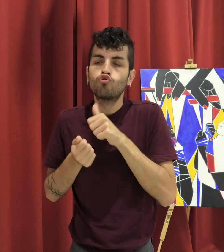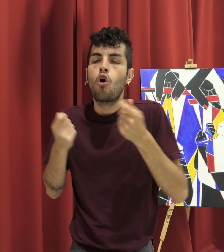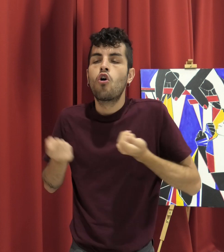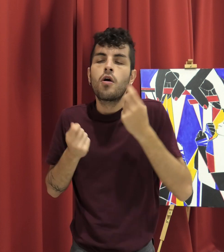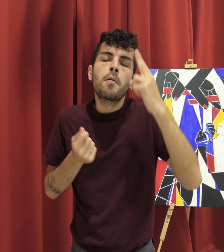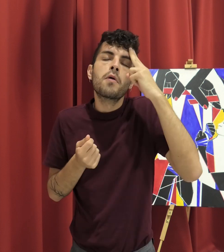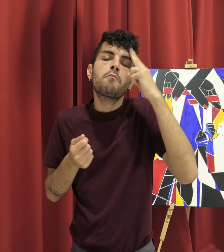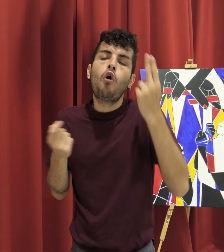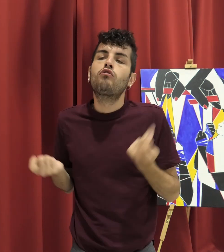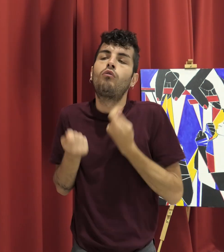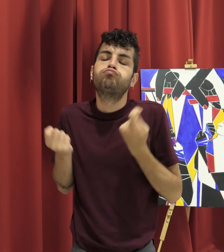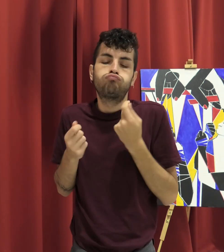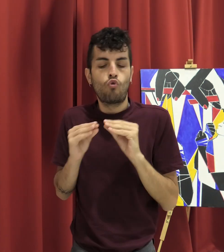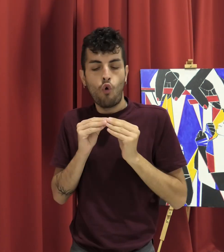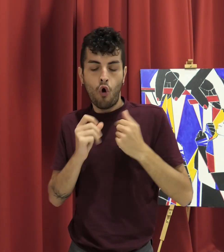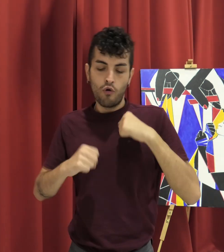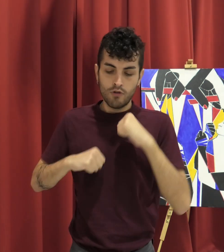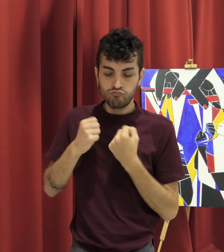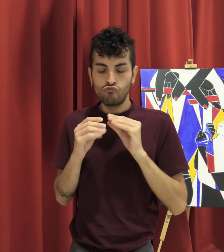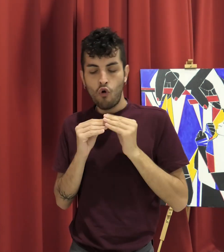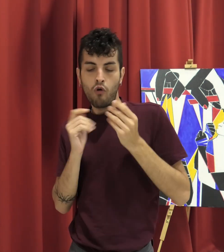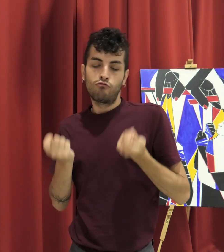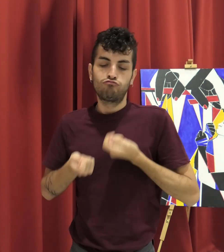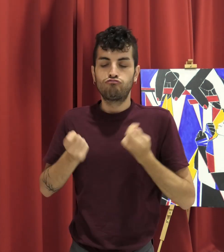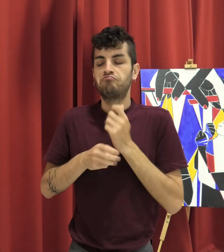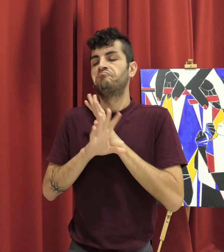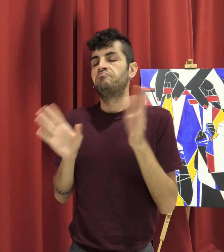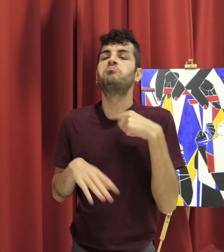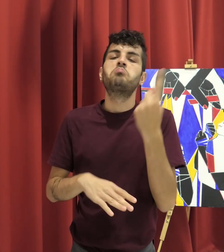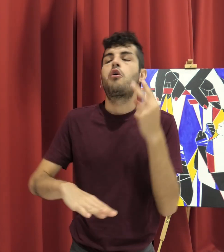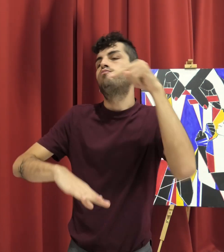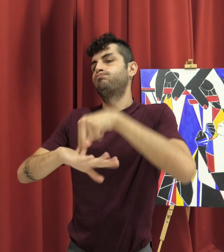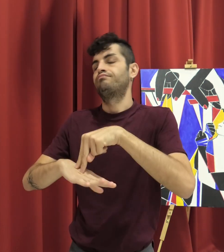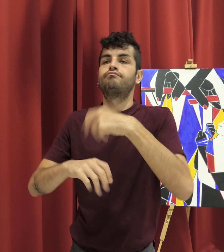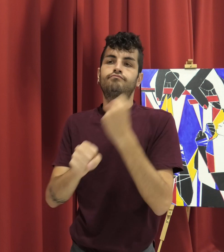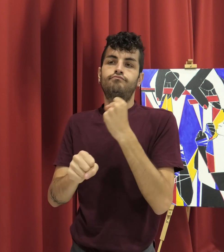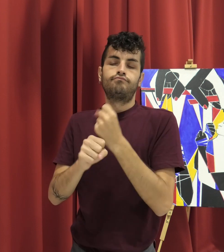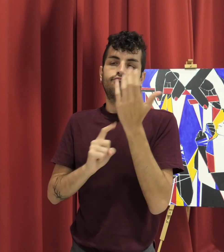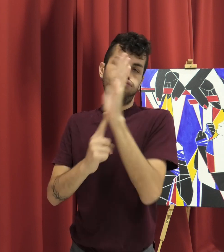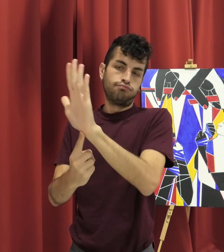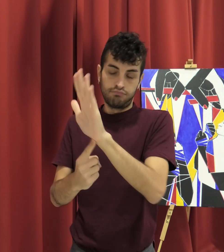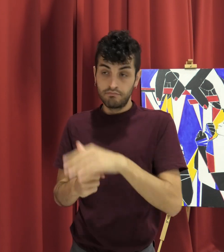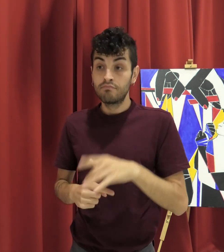I practice and review it in order to better remember the content before performing.